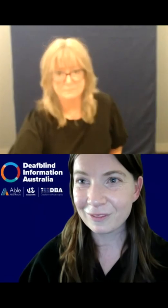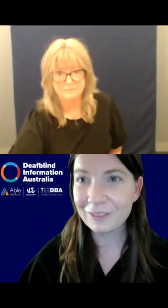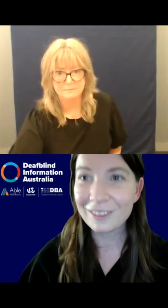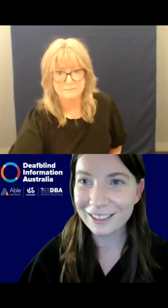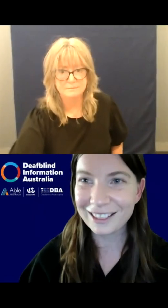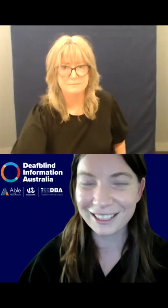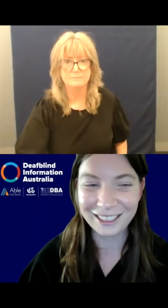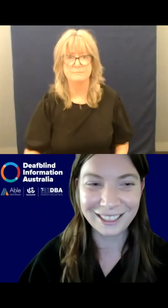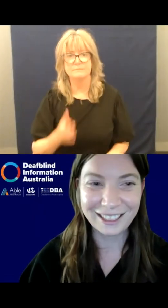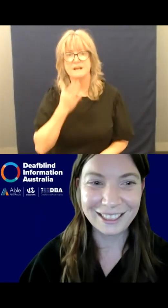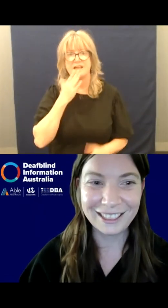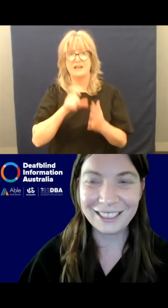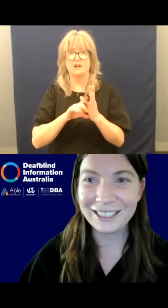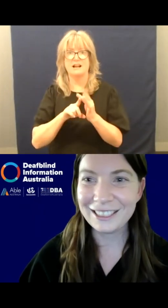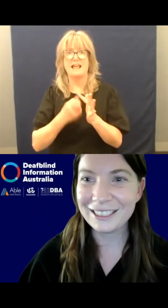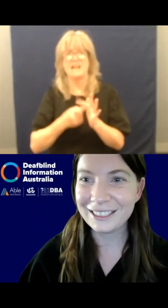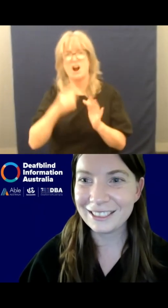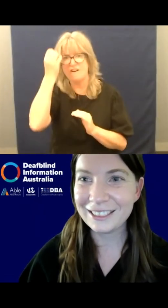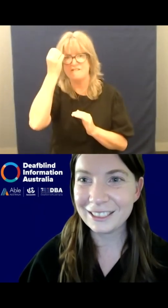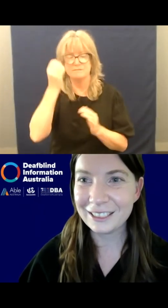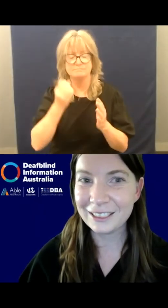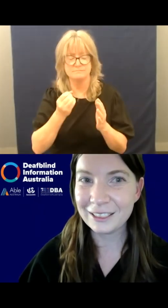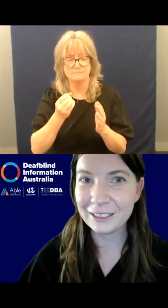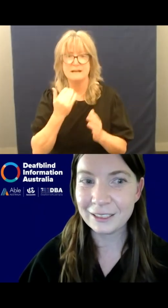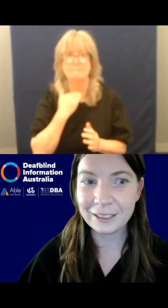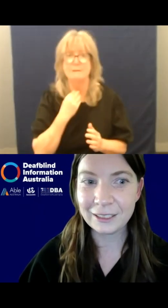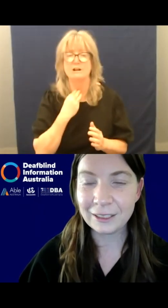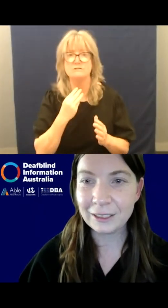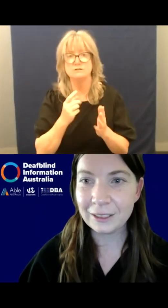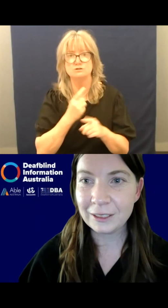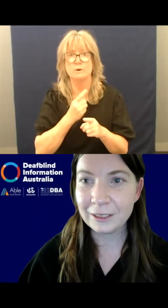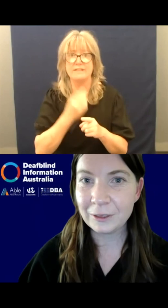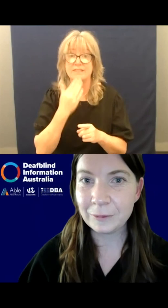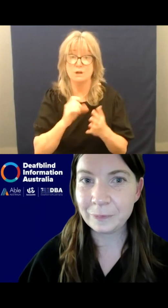well as a creative arts therapist. So lots of food for thought there.